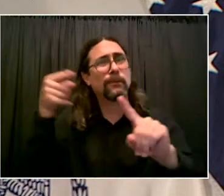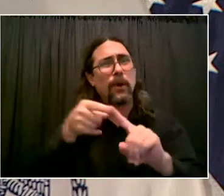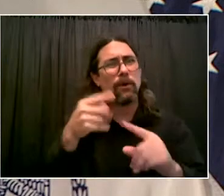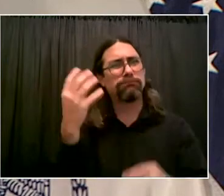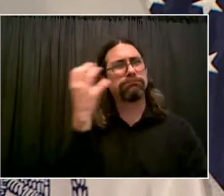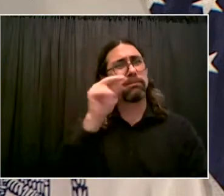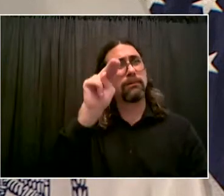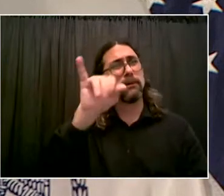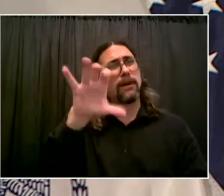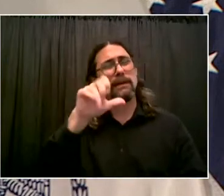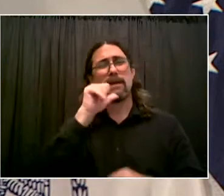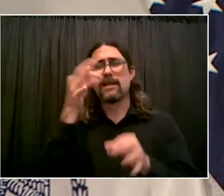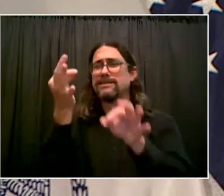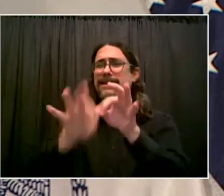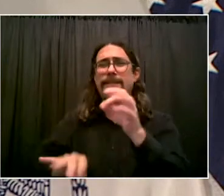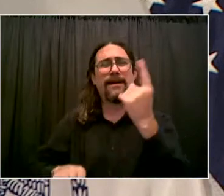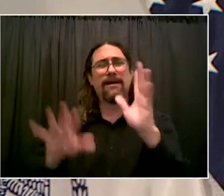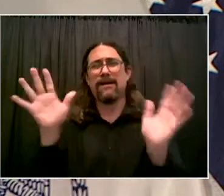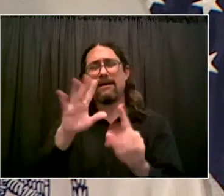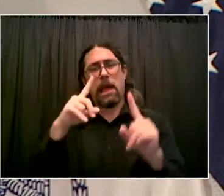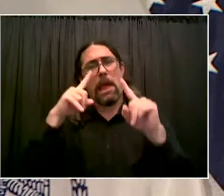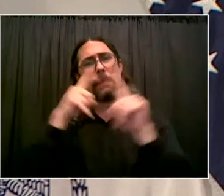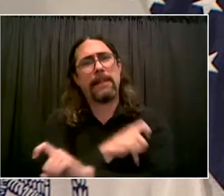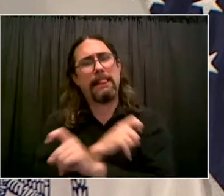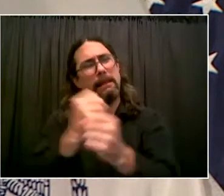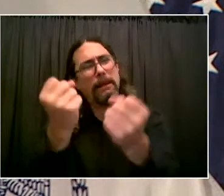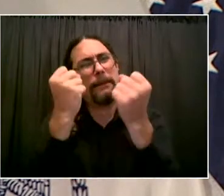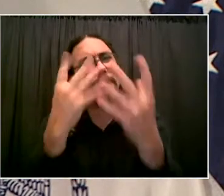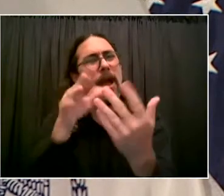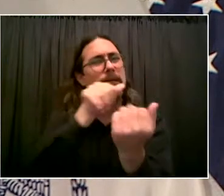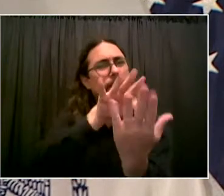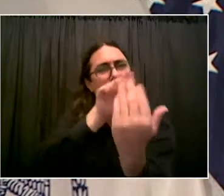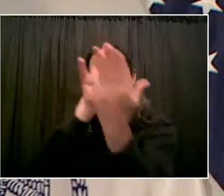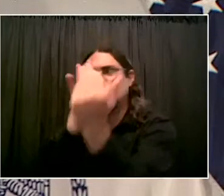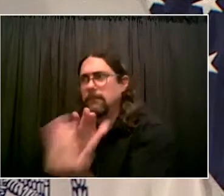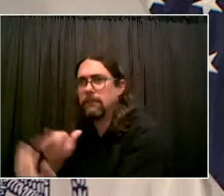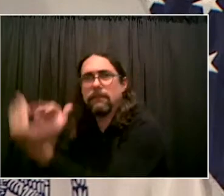UP RESPONSES TO VIOLENCE. THAT IS THE